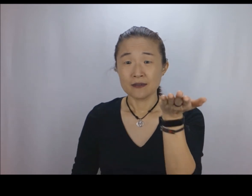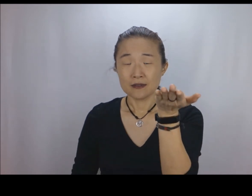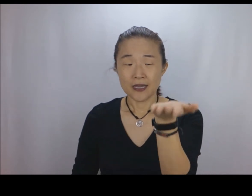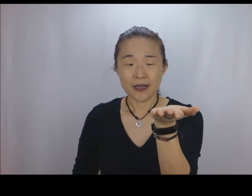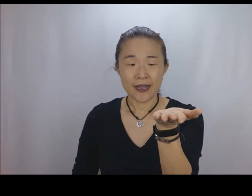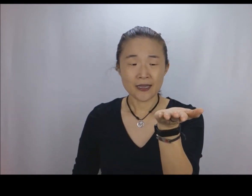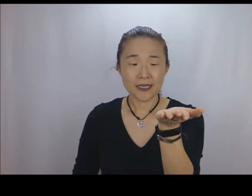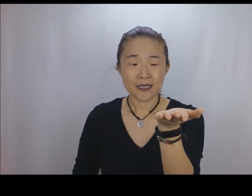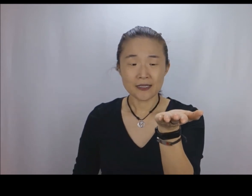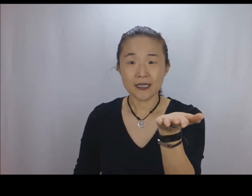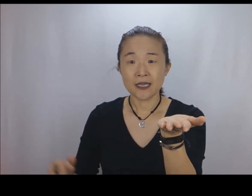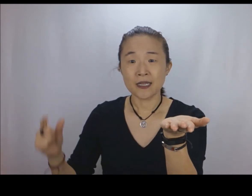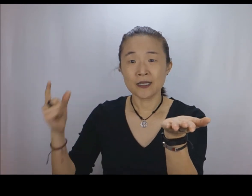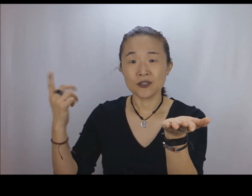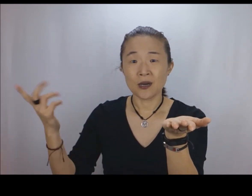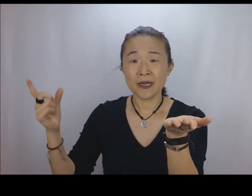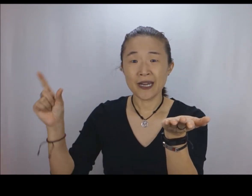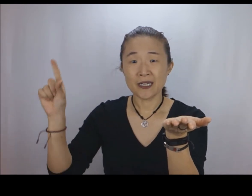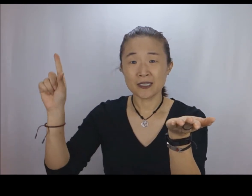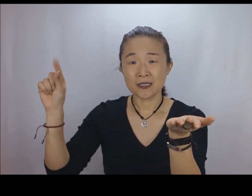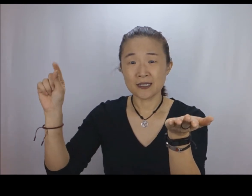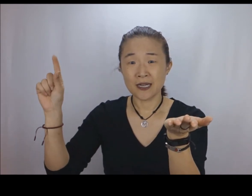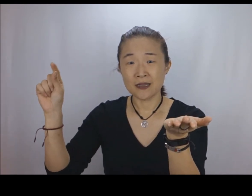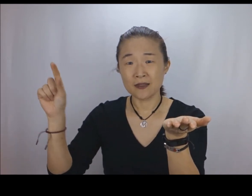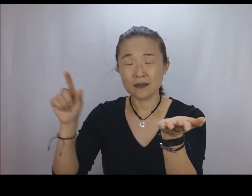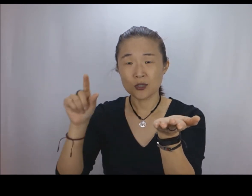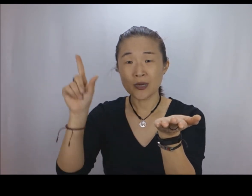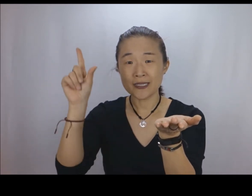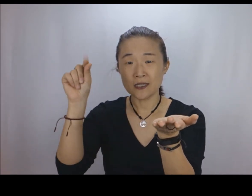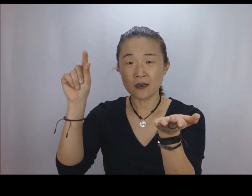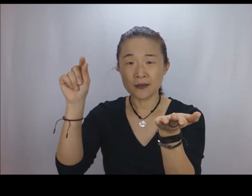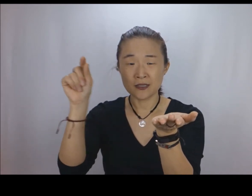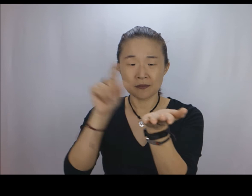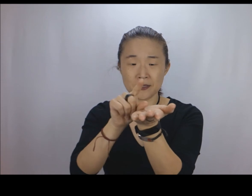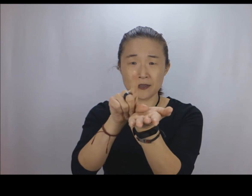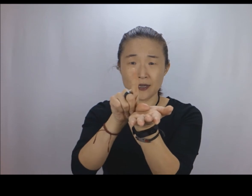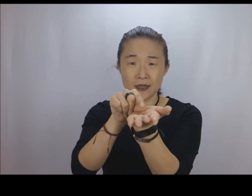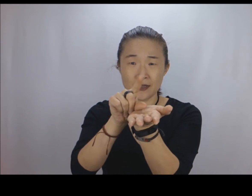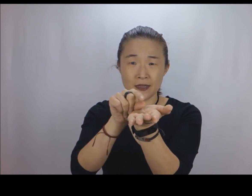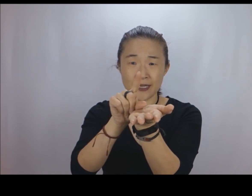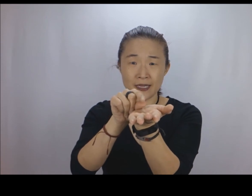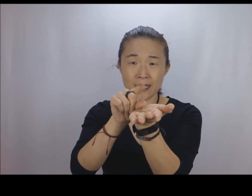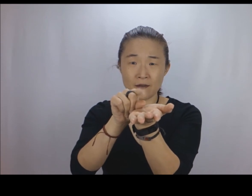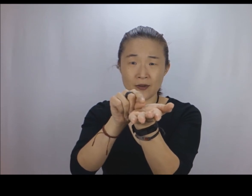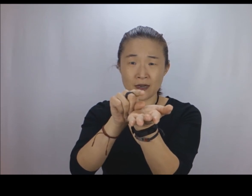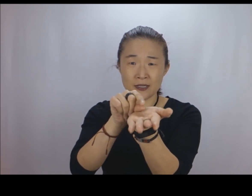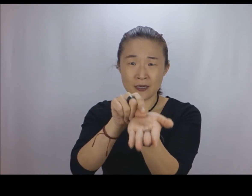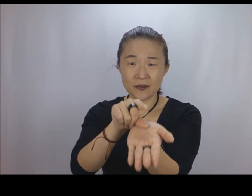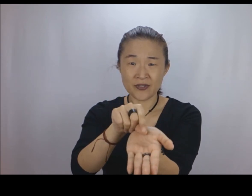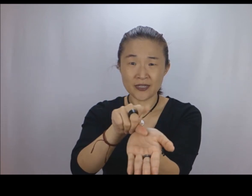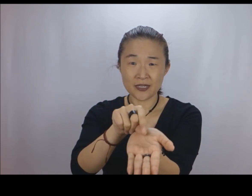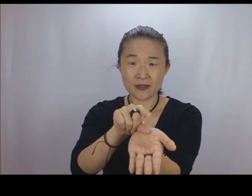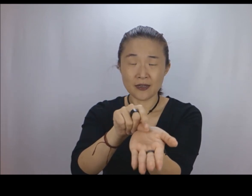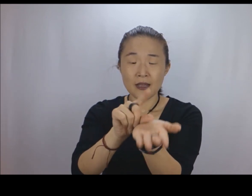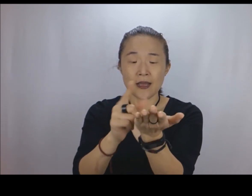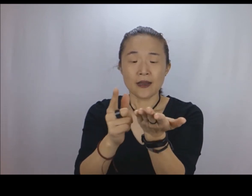So take a hand like this, and then your dominant hand is going to sign 20 over and over like that right on top of it,